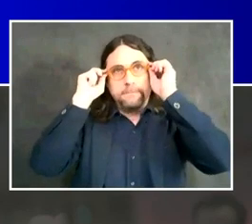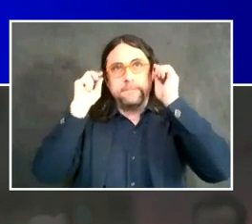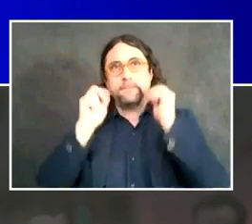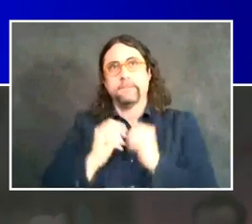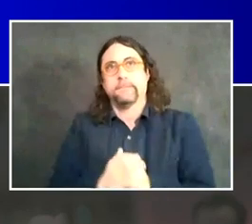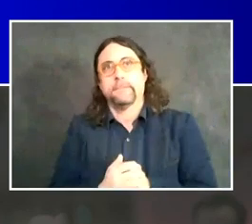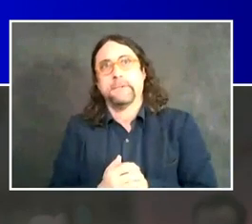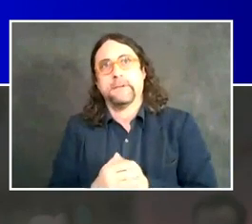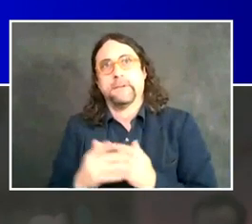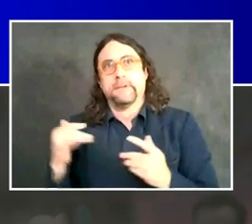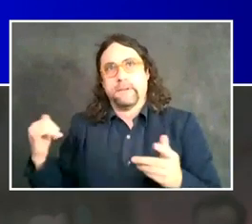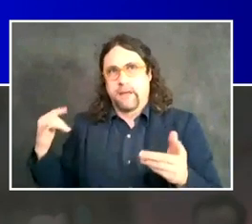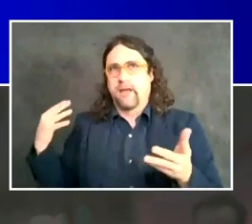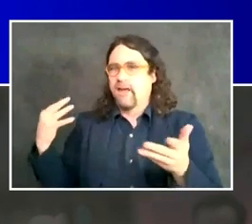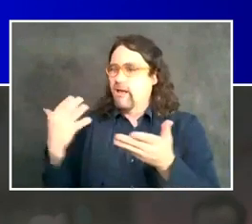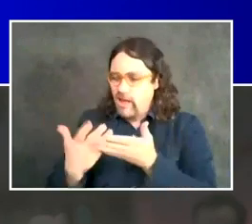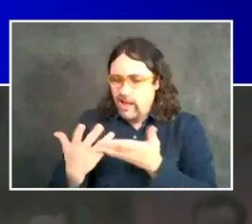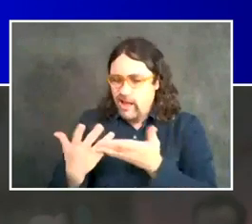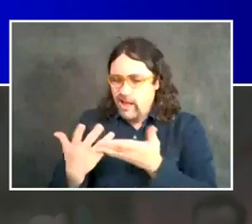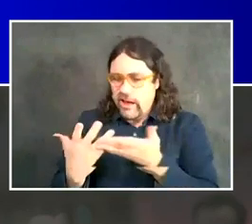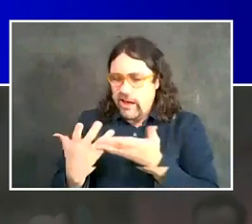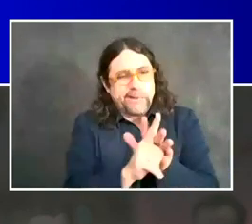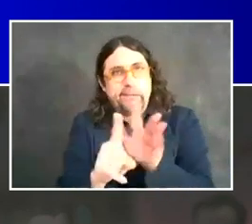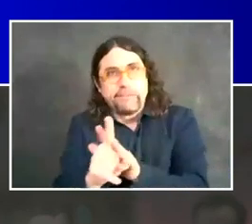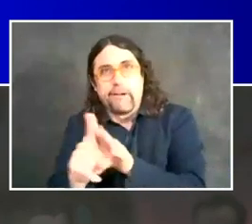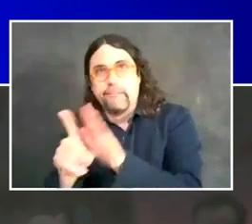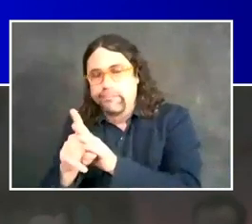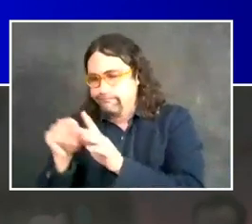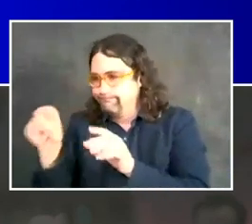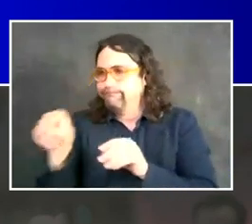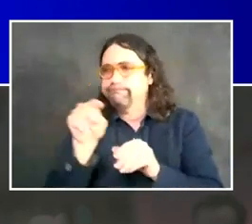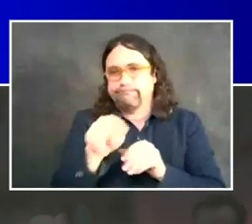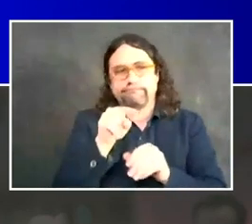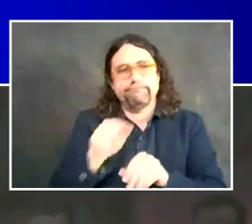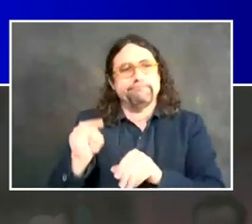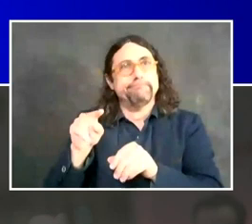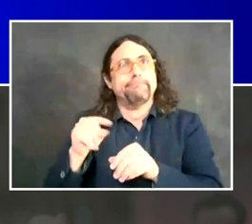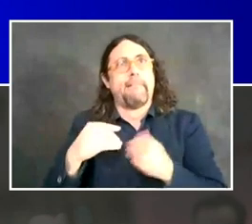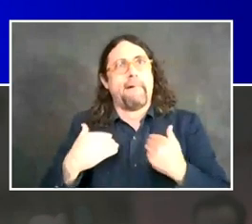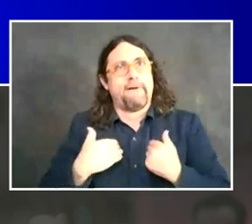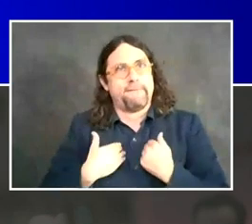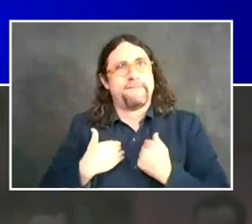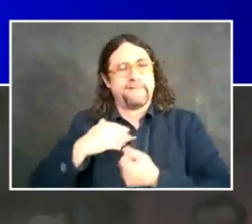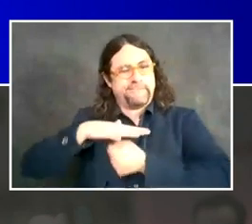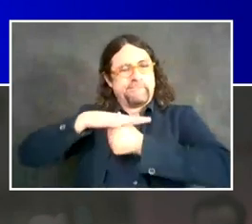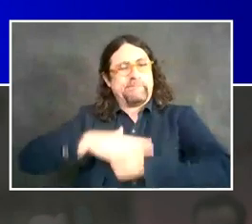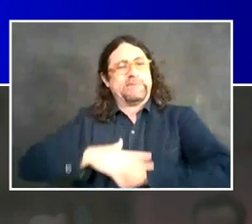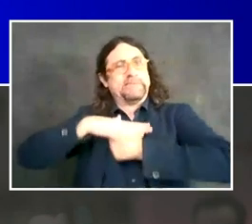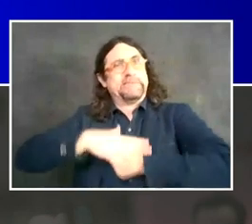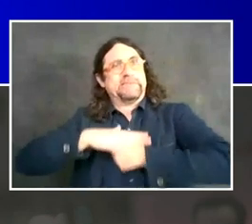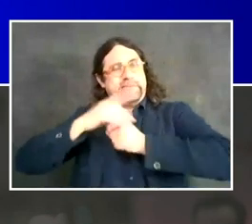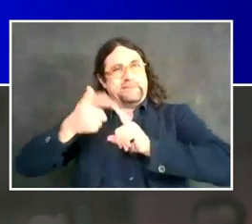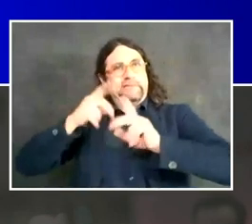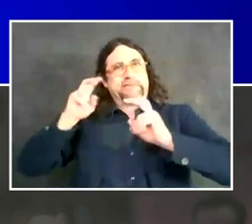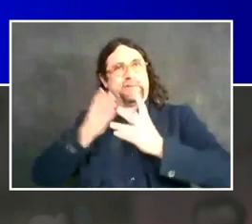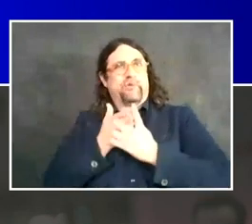FAMILY AND IF THEY WANT TO GO HOME AND SEE THEIR FAMILY. THEY ARE CARRYING THE BURDEN.